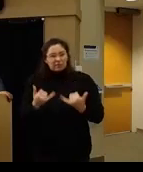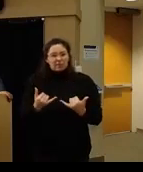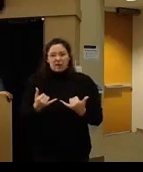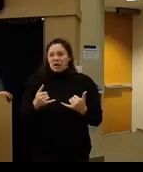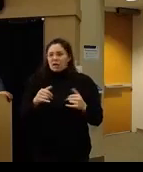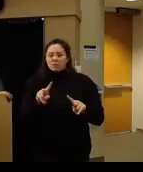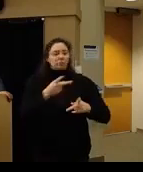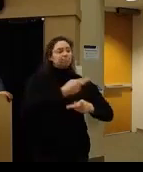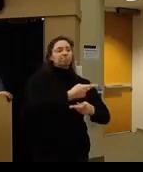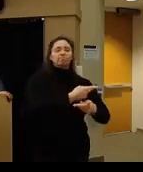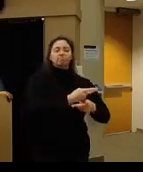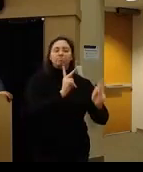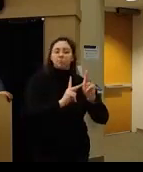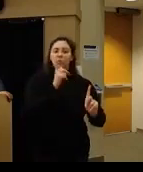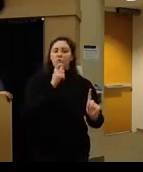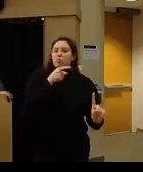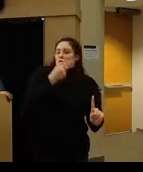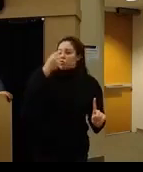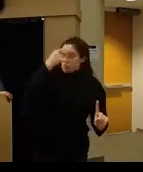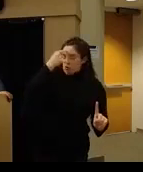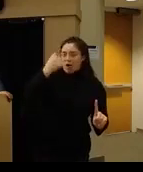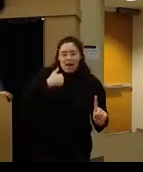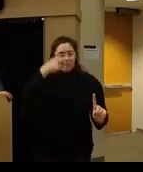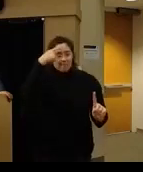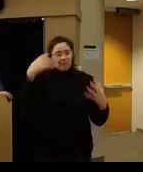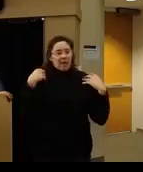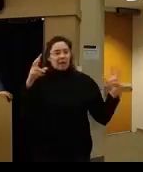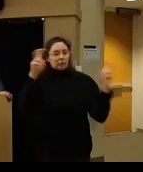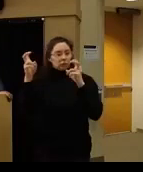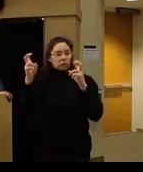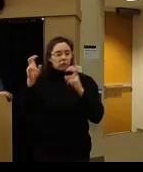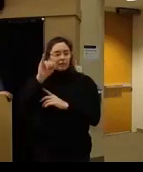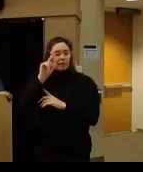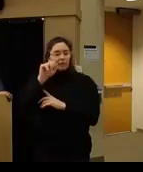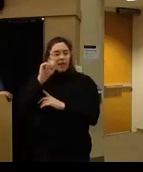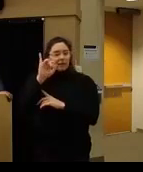after those folks who they thought uh had mental illness or Insanity and we would discover that